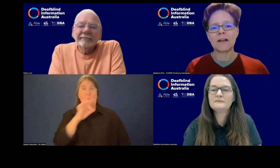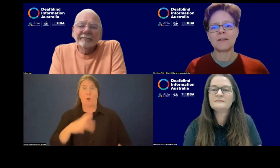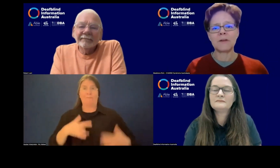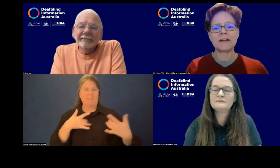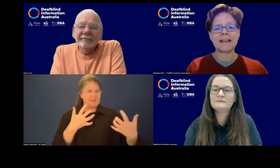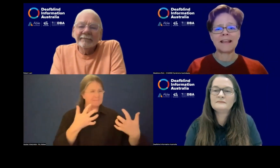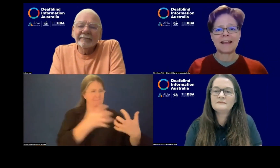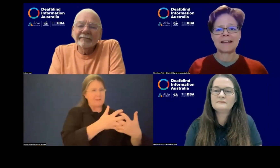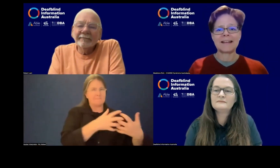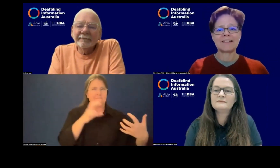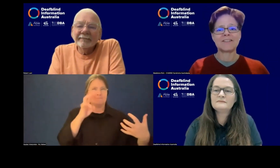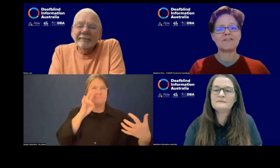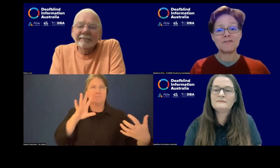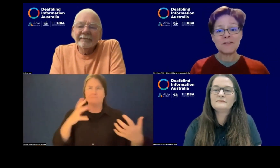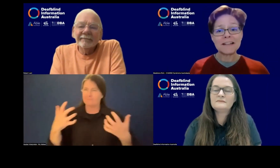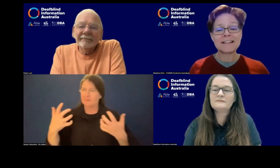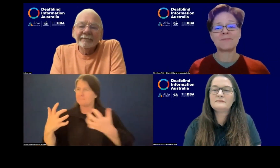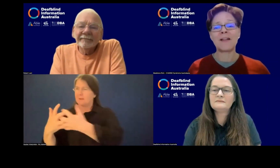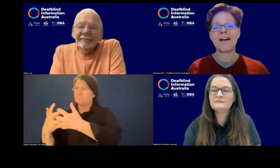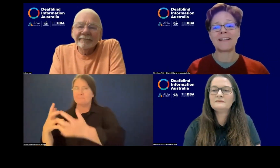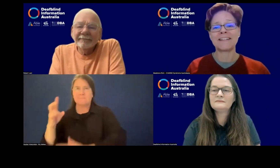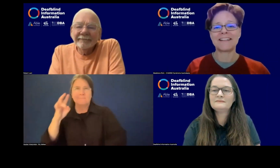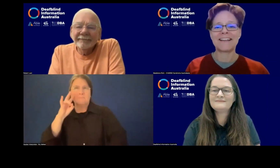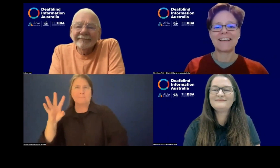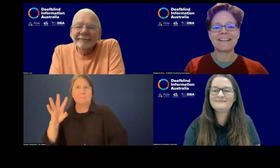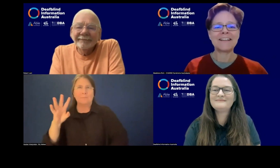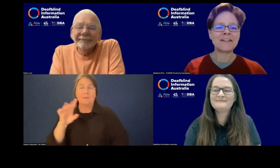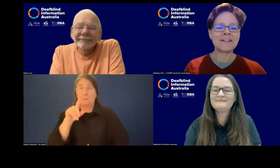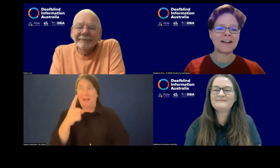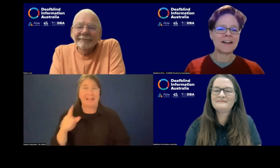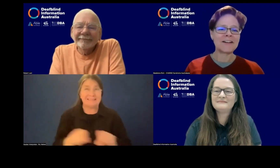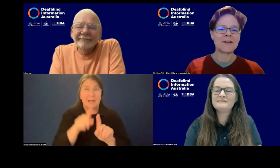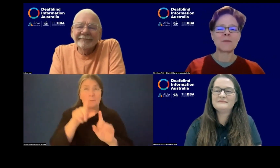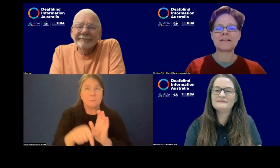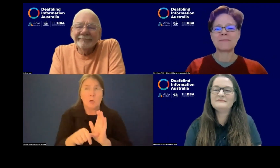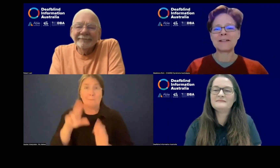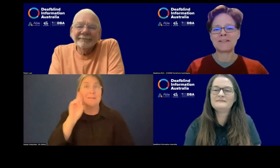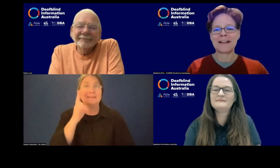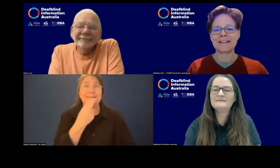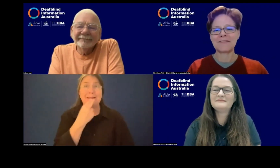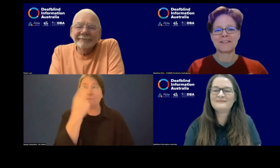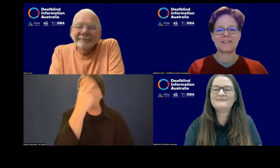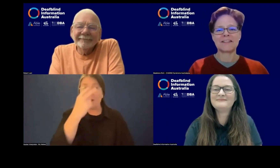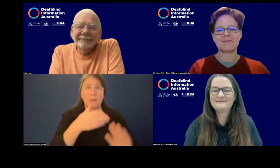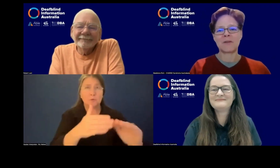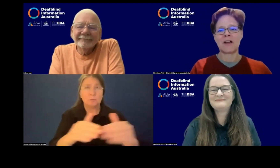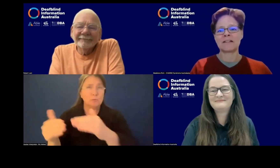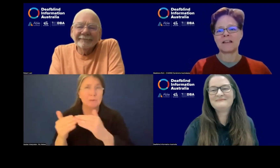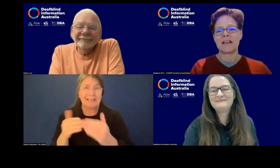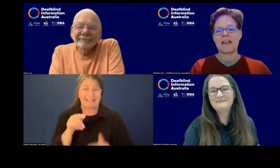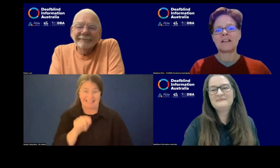Deafblind community, again, he's not fully deafblind. I don't know, what's the middle ground, if it's not deafblind?